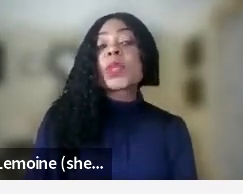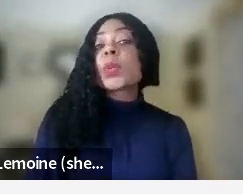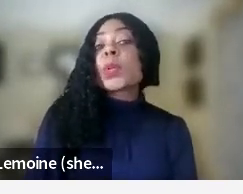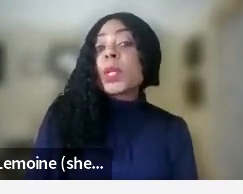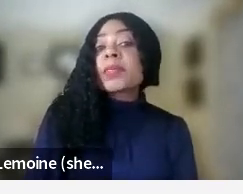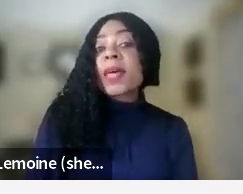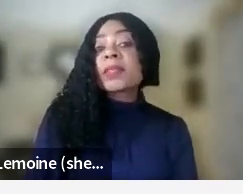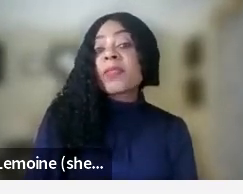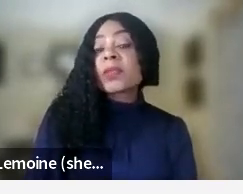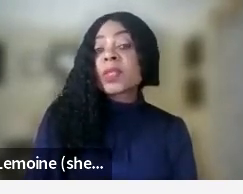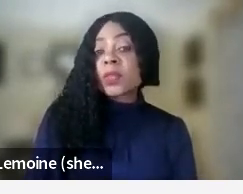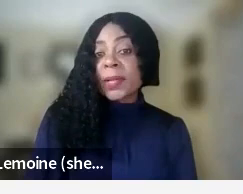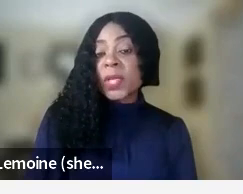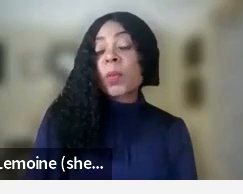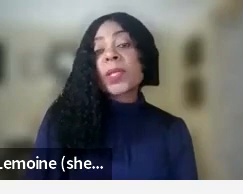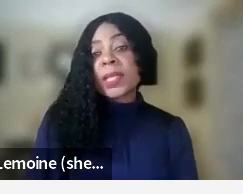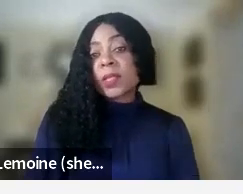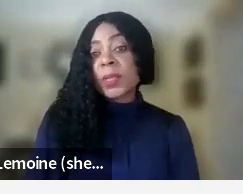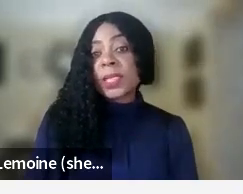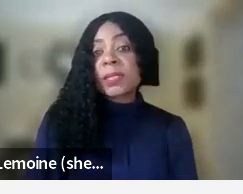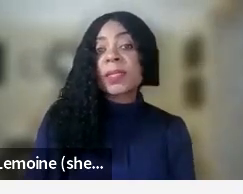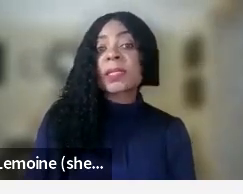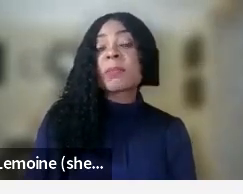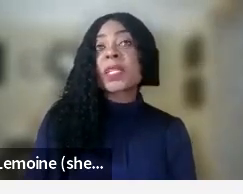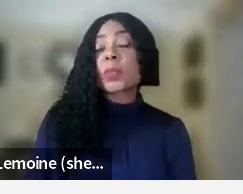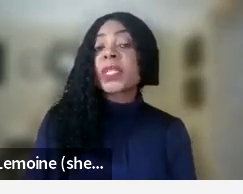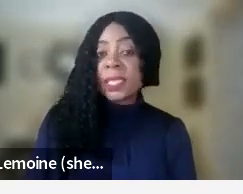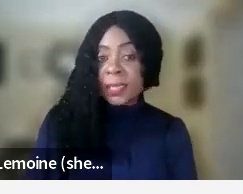Next slide. This slide just gives you a quick